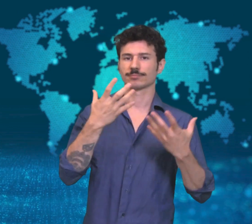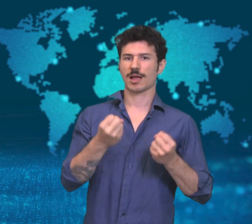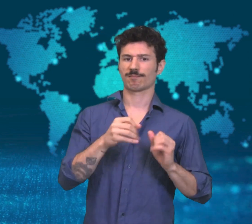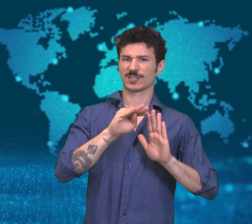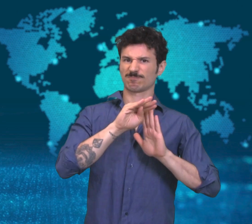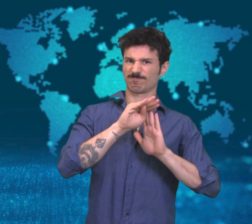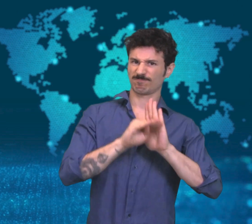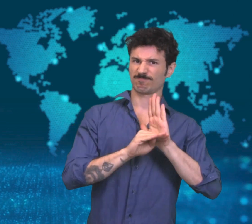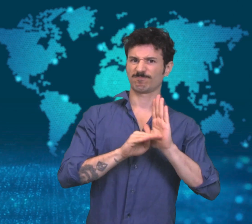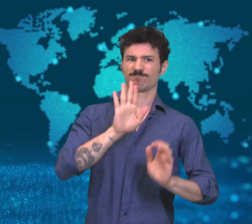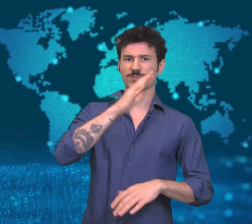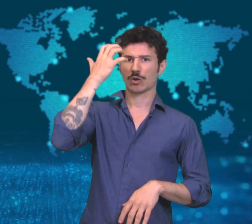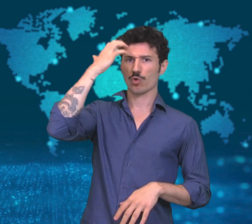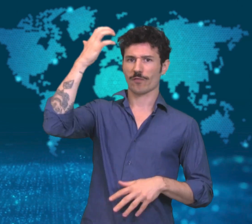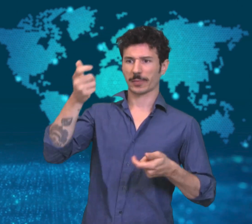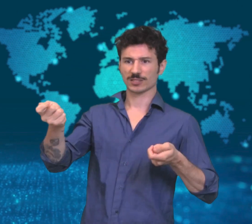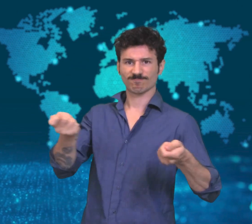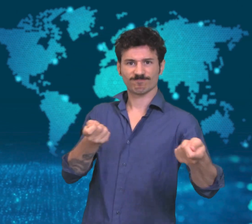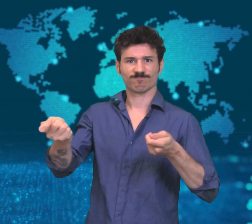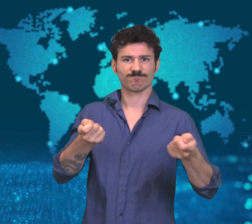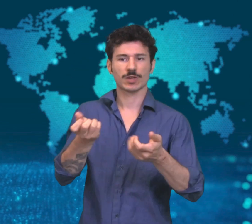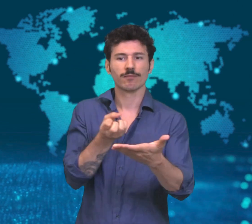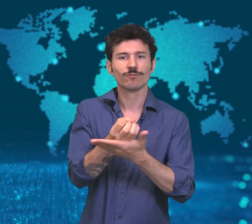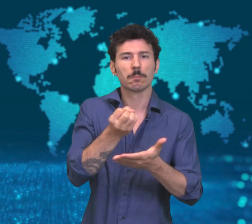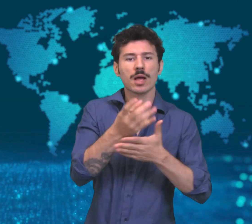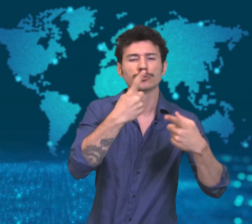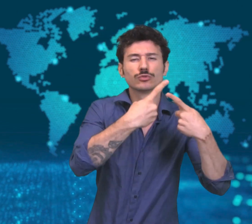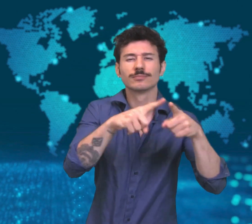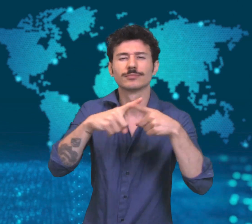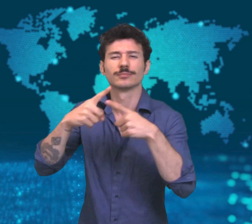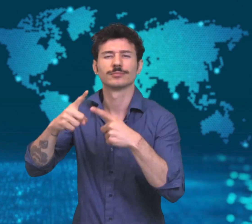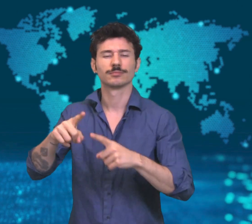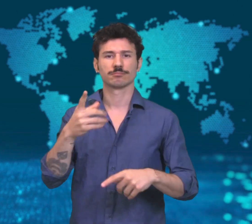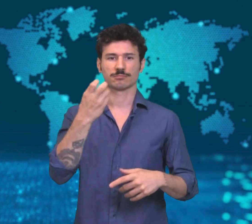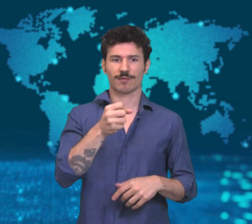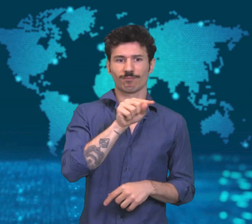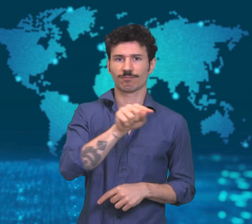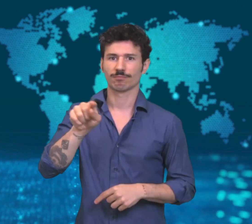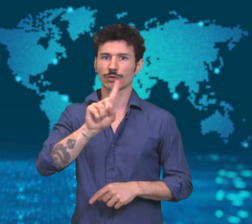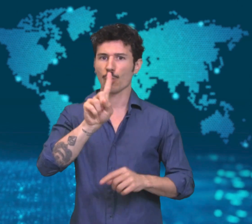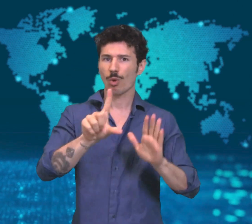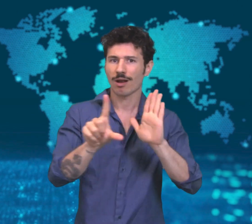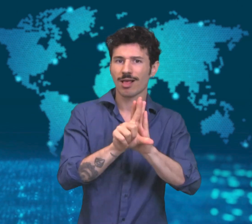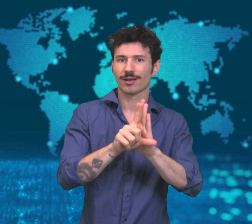government and it is illegal for North Koreans to read